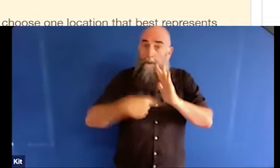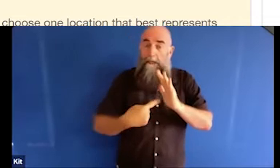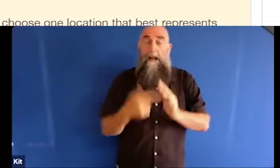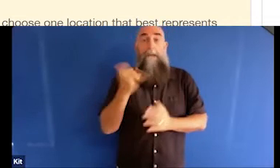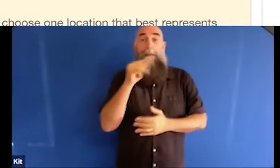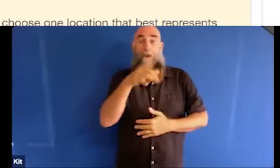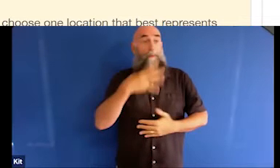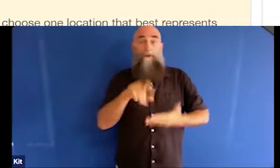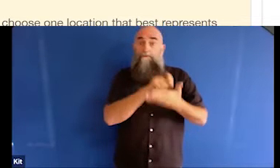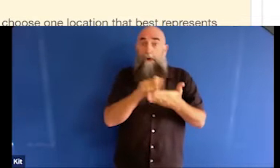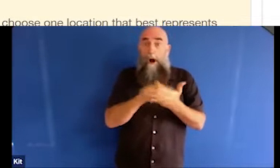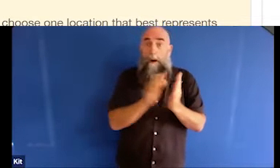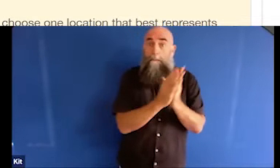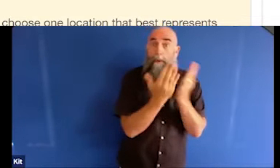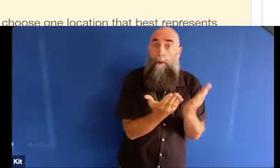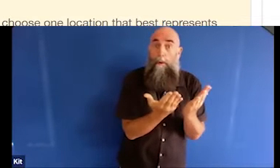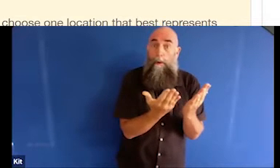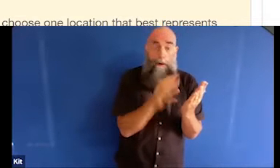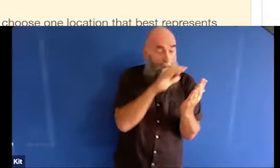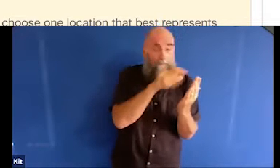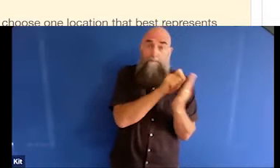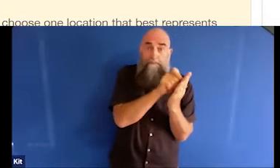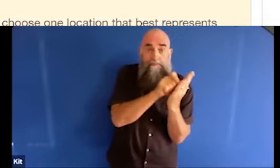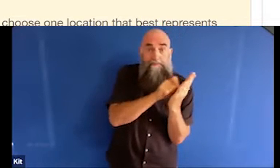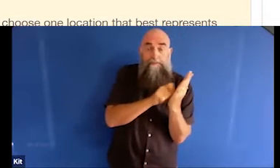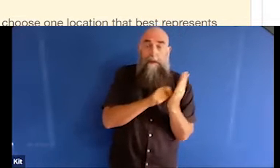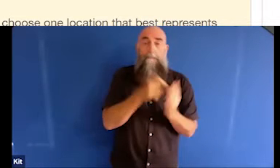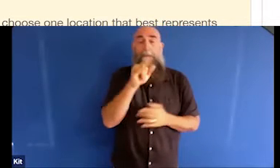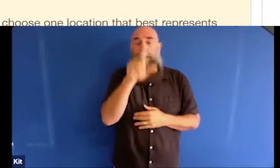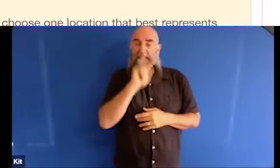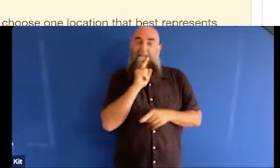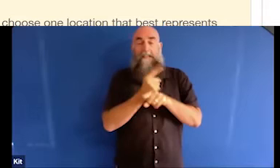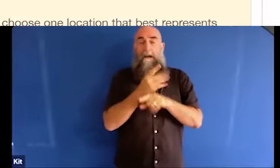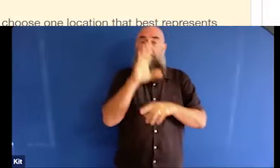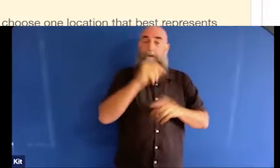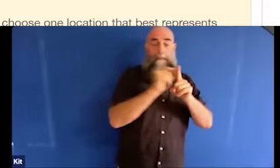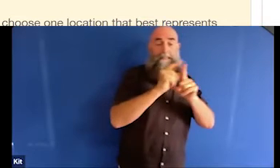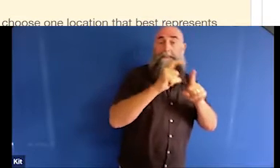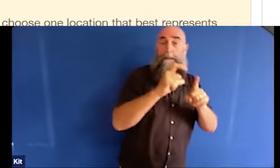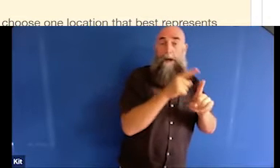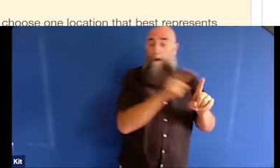might be just that "from December to March I'll be dedicated to writing this book"...